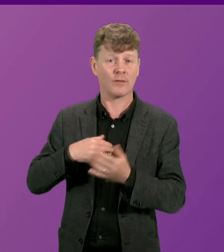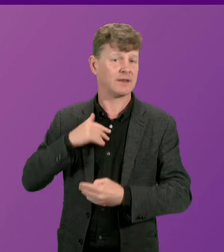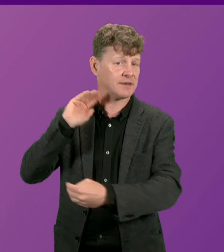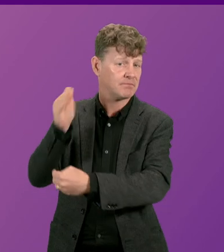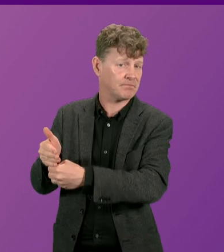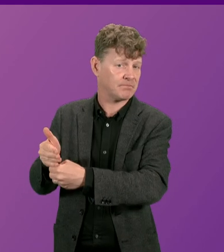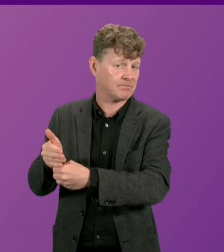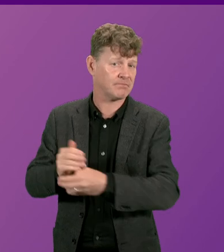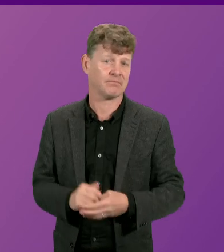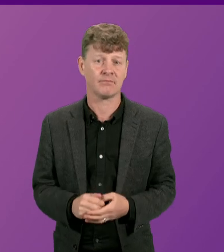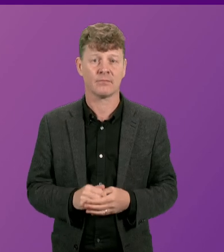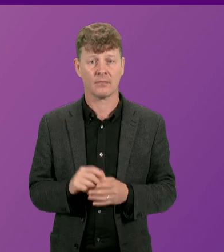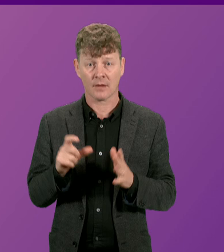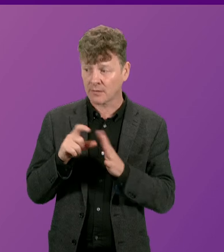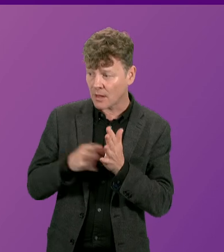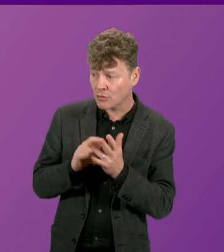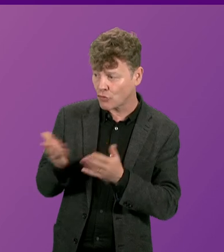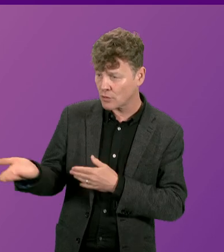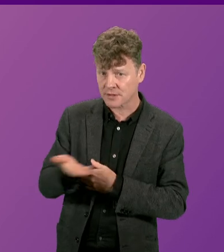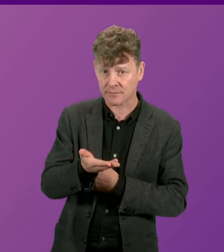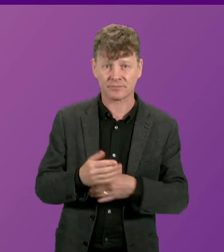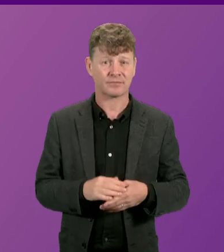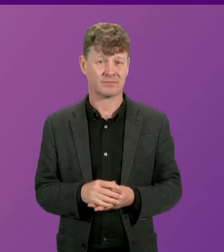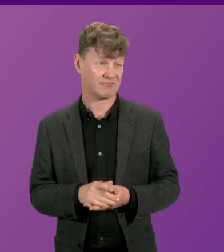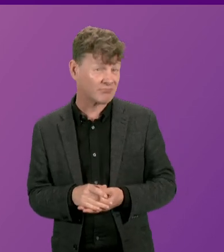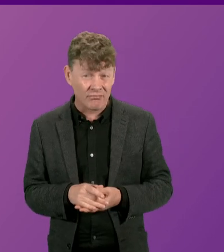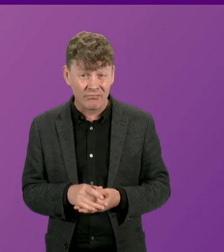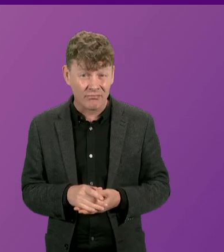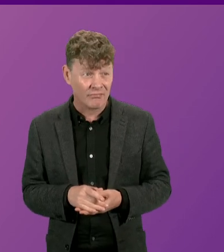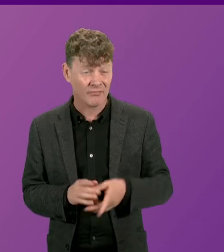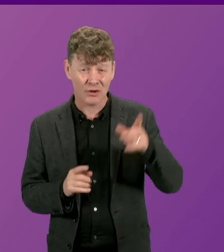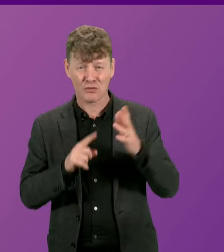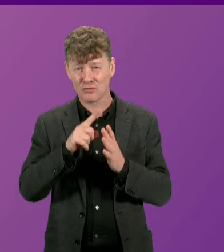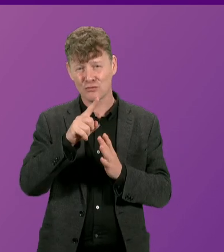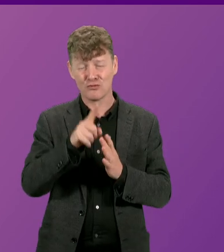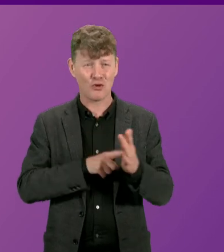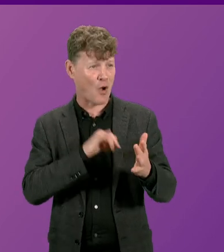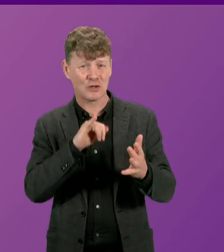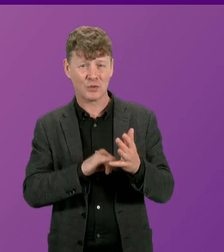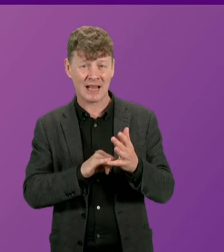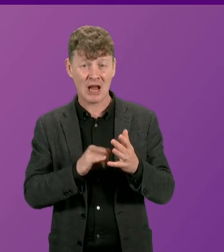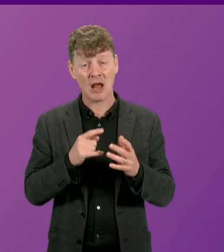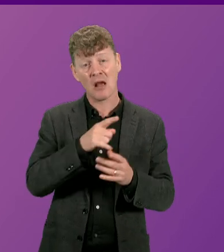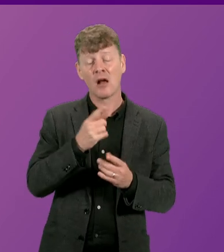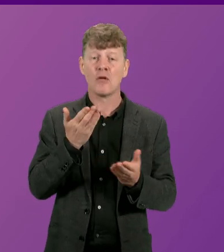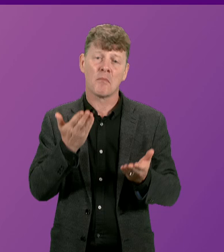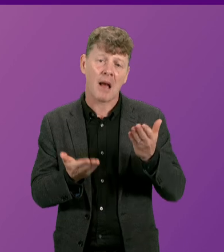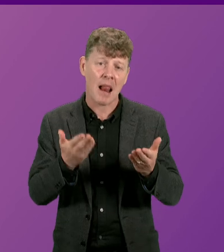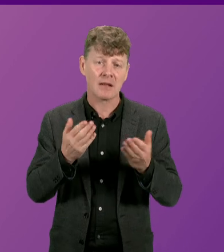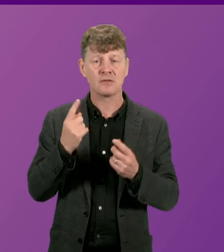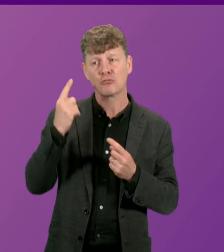I say to John Swinney that there is nothing rational or considered about turning your back